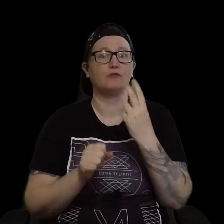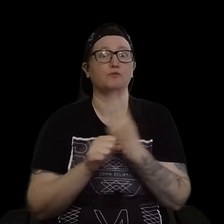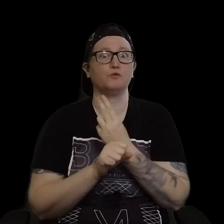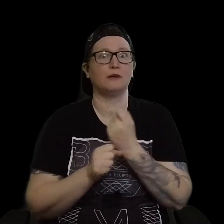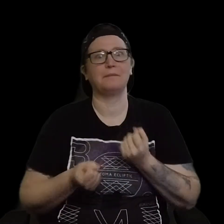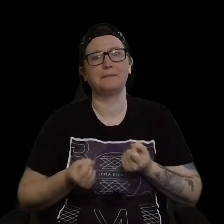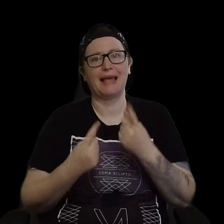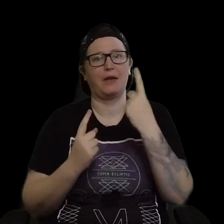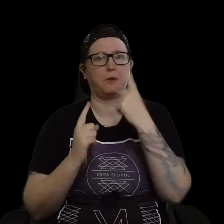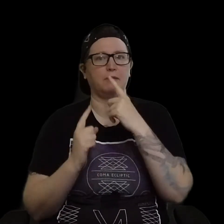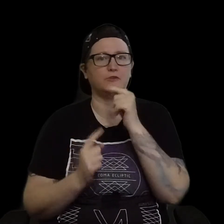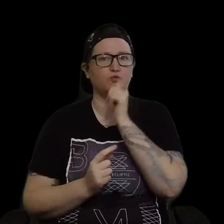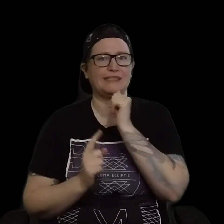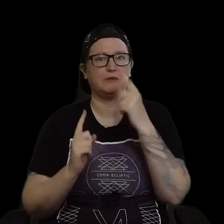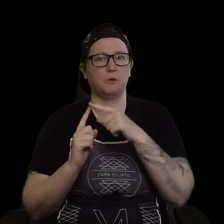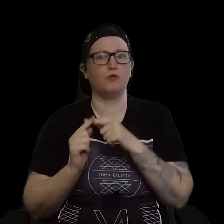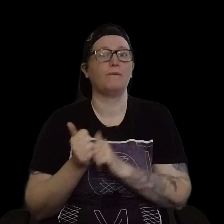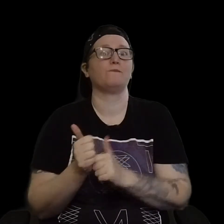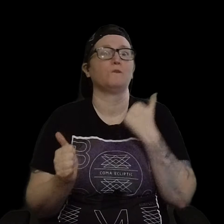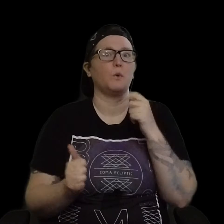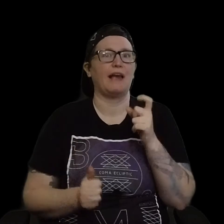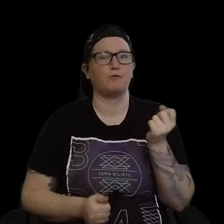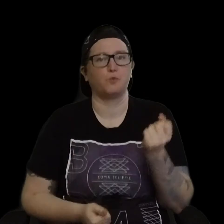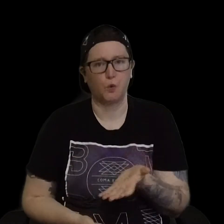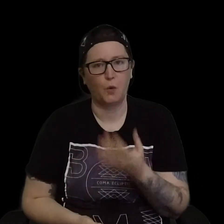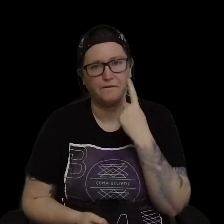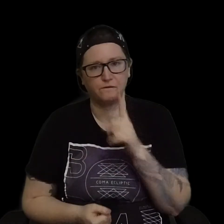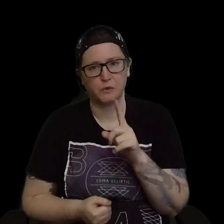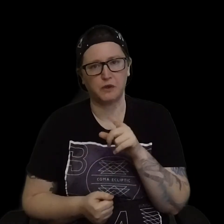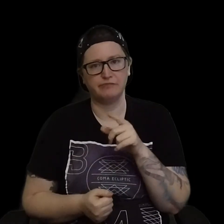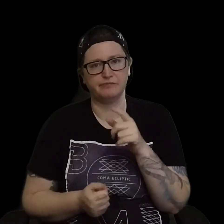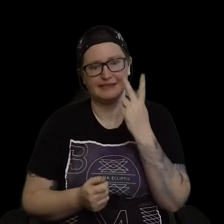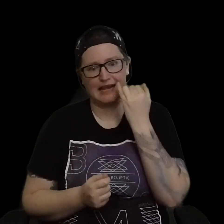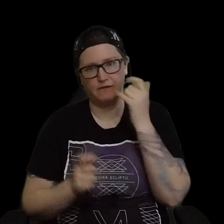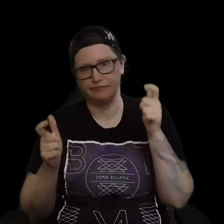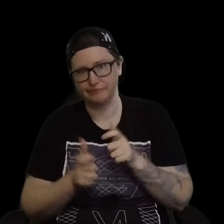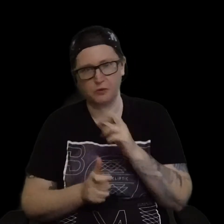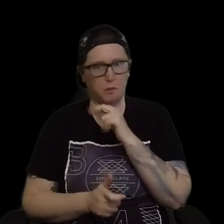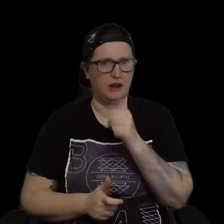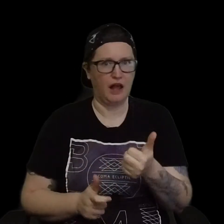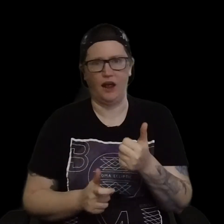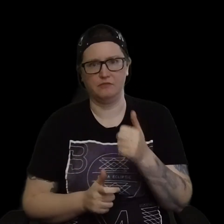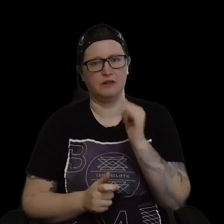and so that's where you can spend your resilience points to avoid having to throw for you know